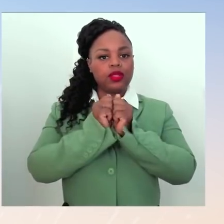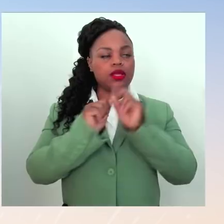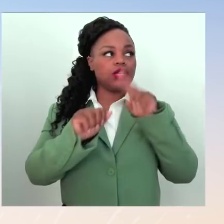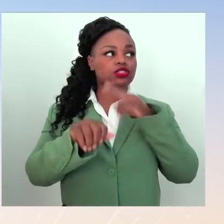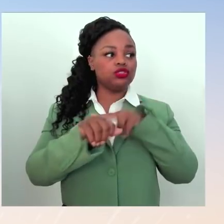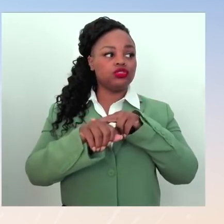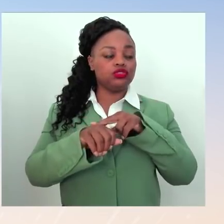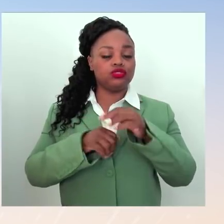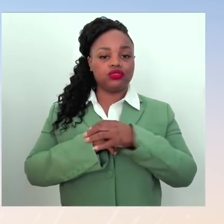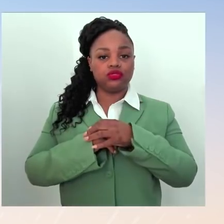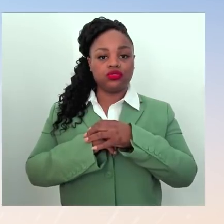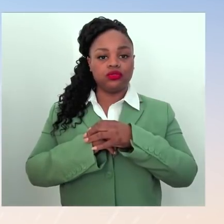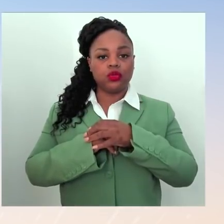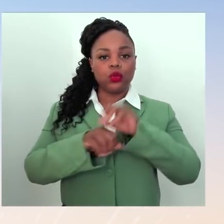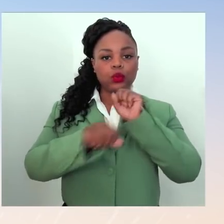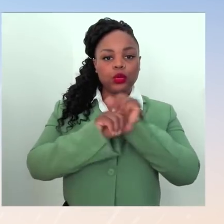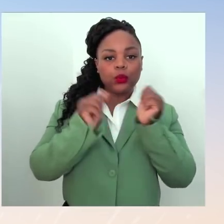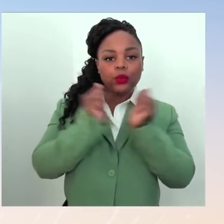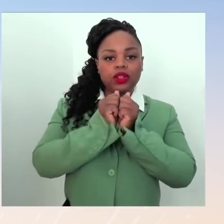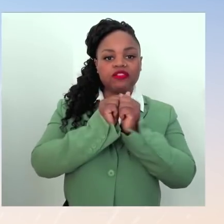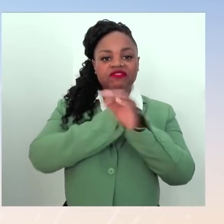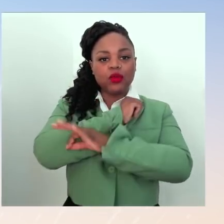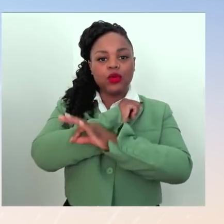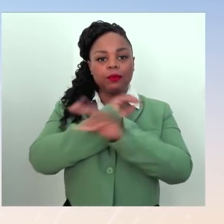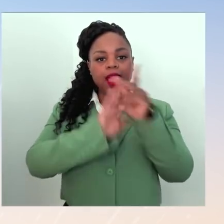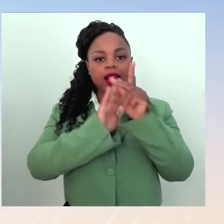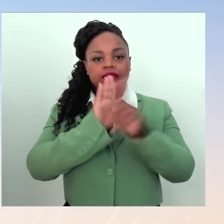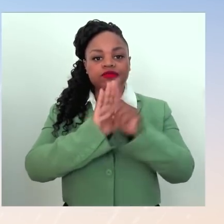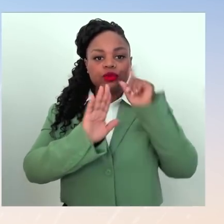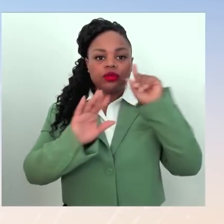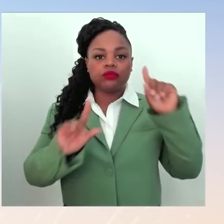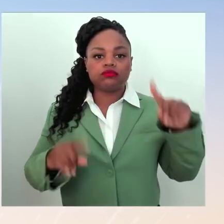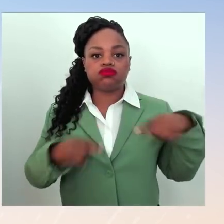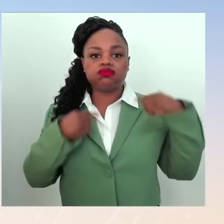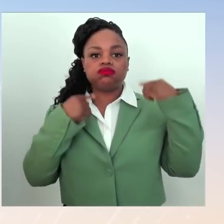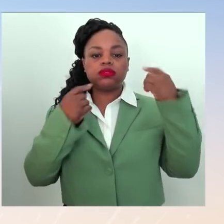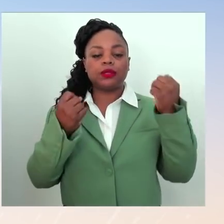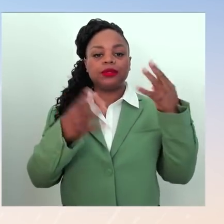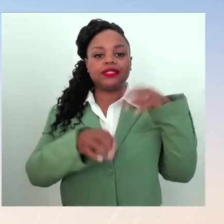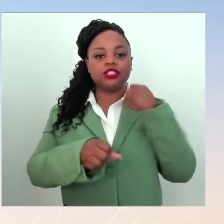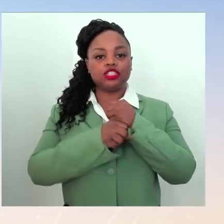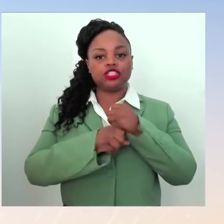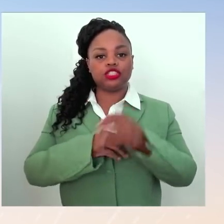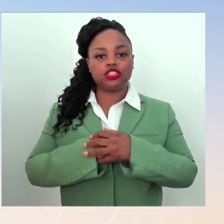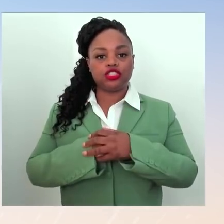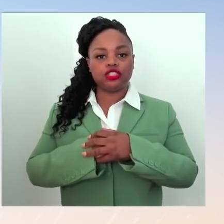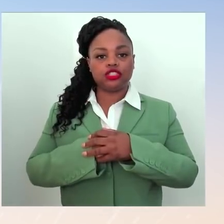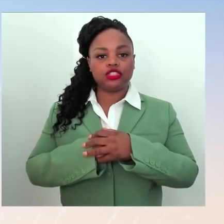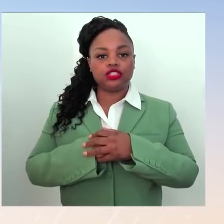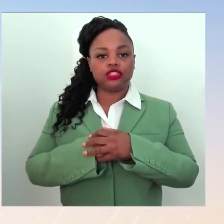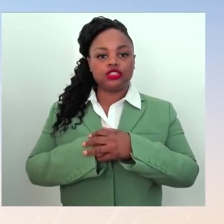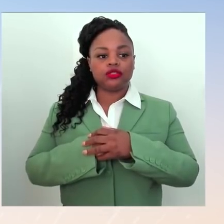He is also a father, a grandfather. I don't know that anyone, including him,